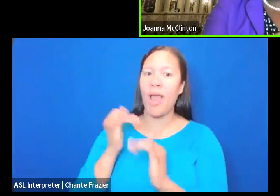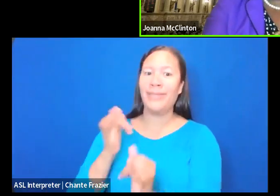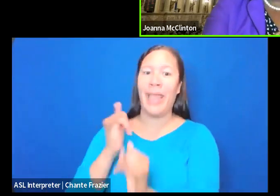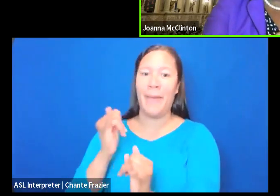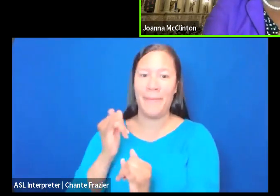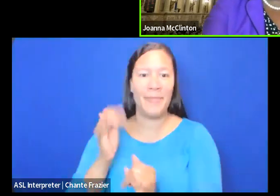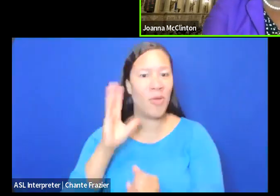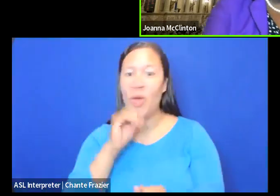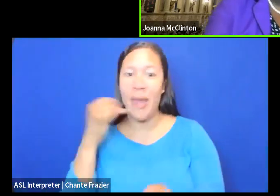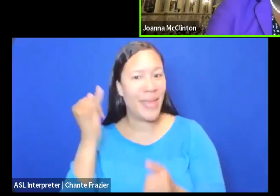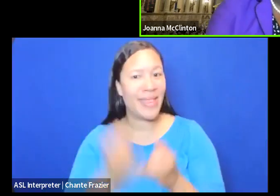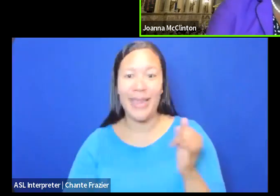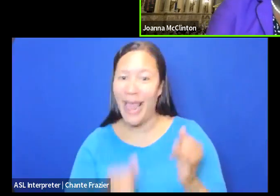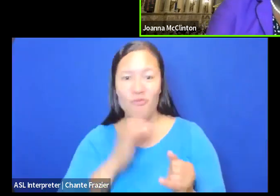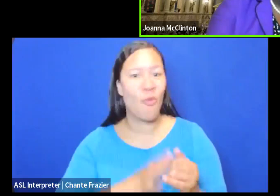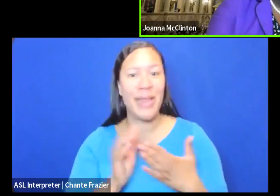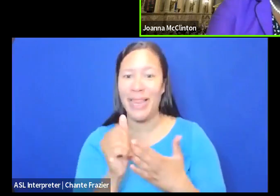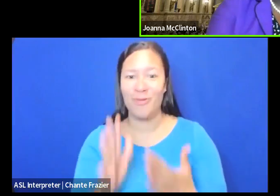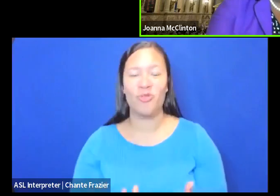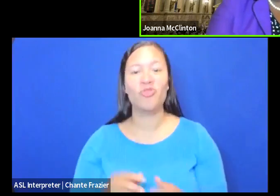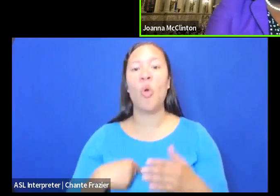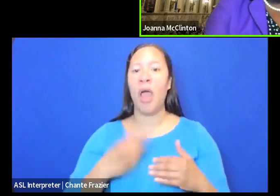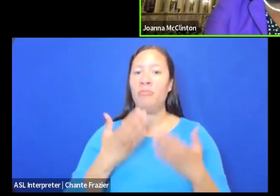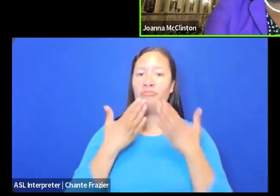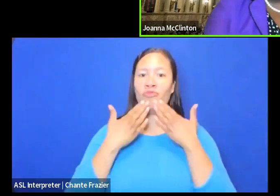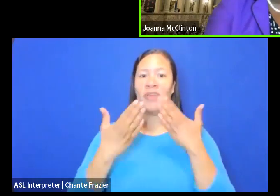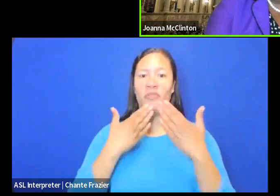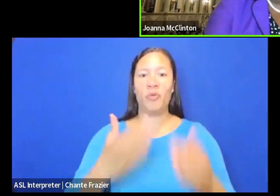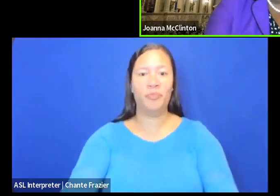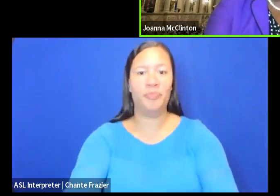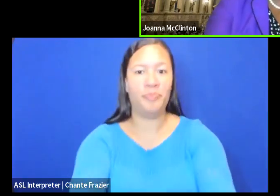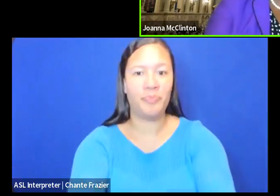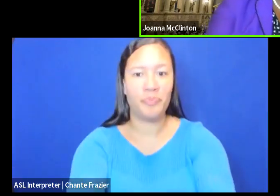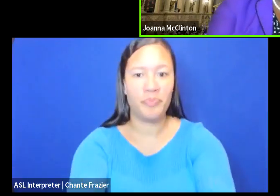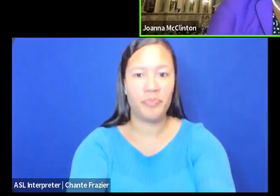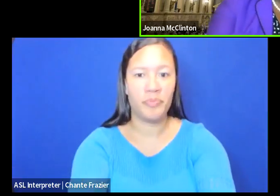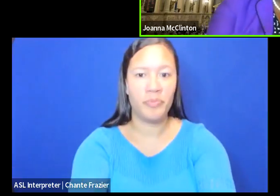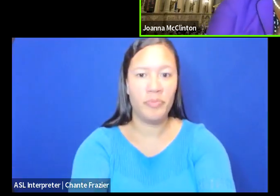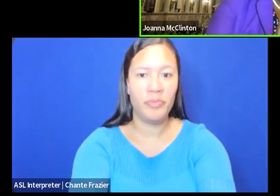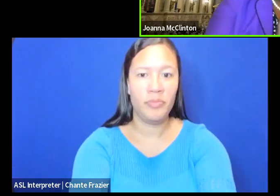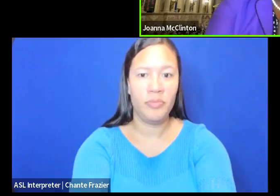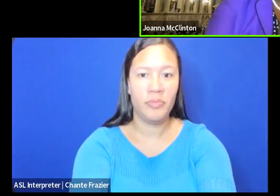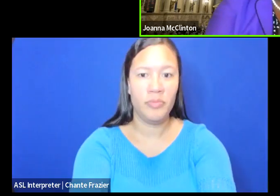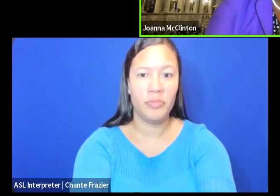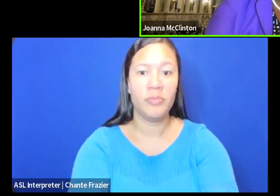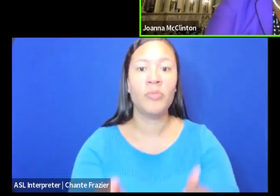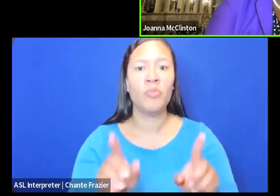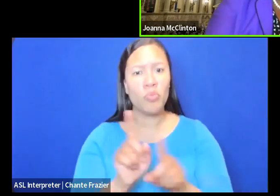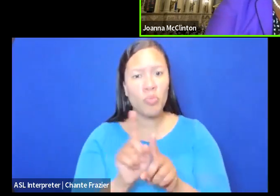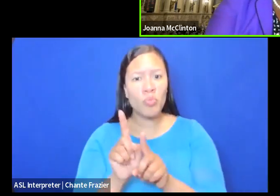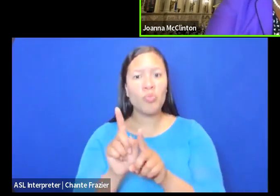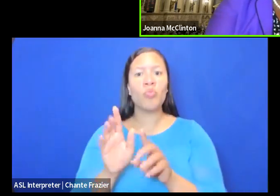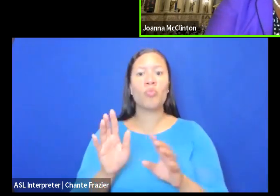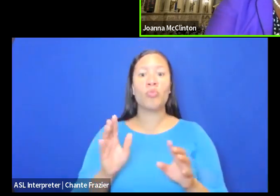state Senate and also the first but guess what, the key is, not just being the first,